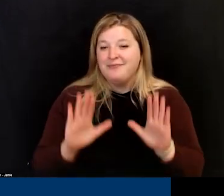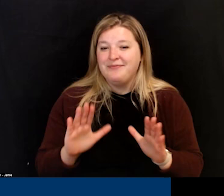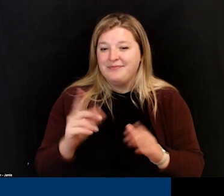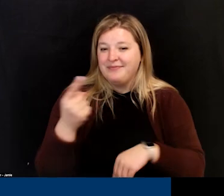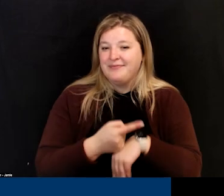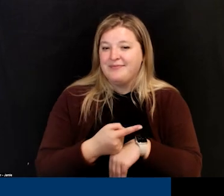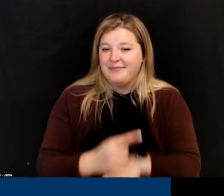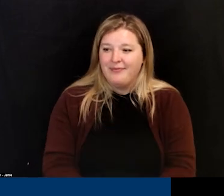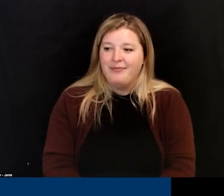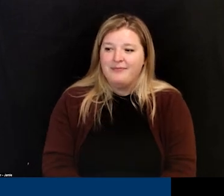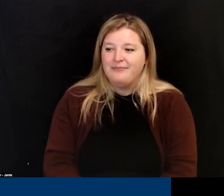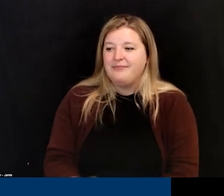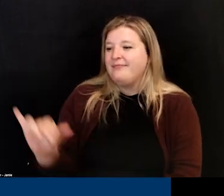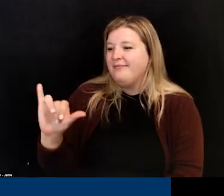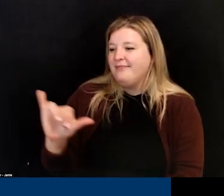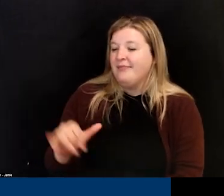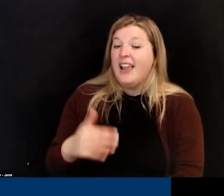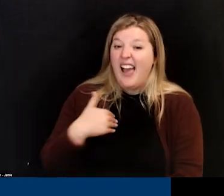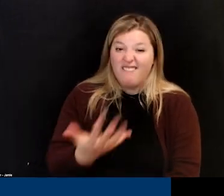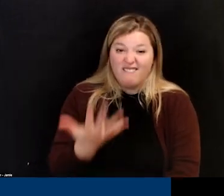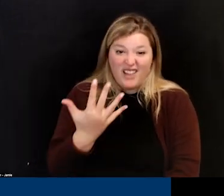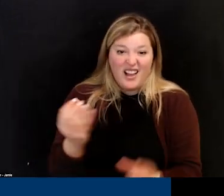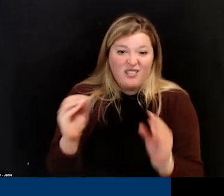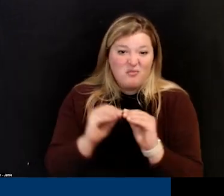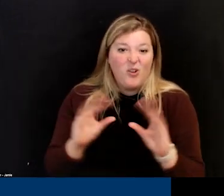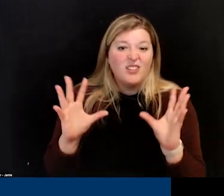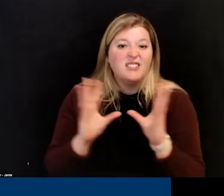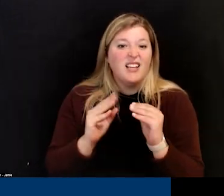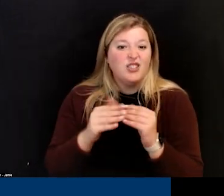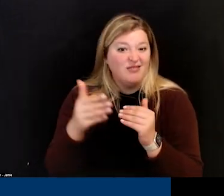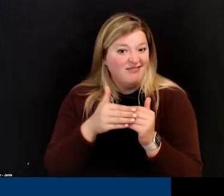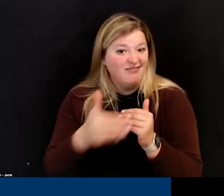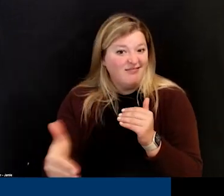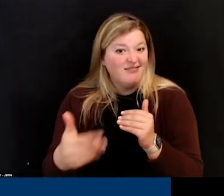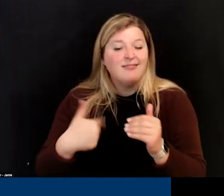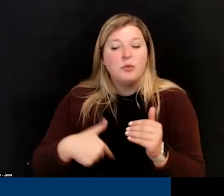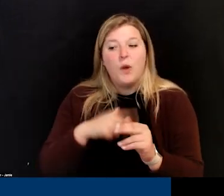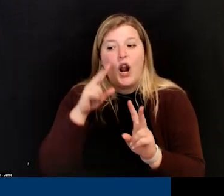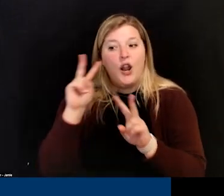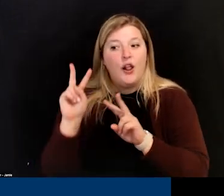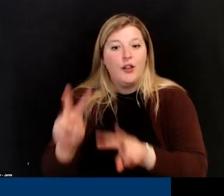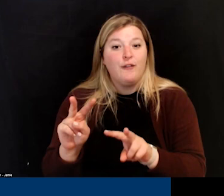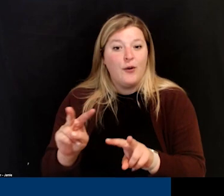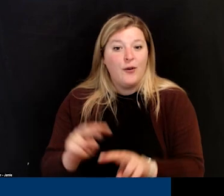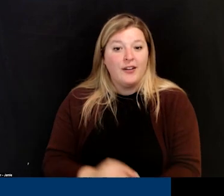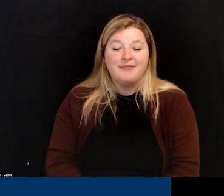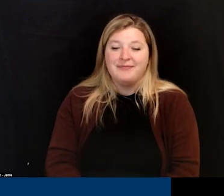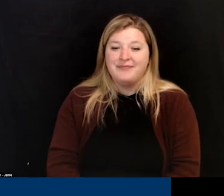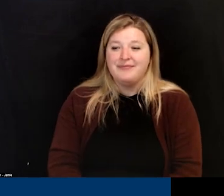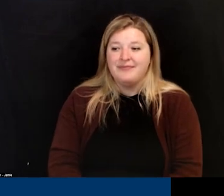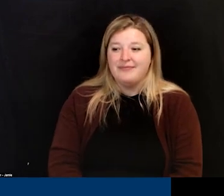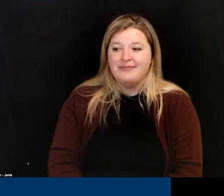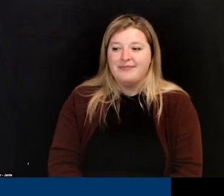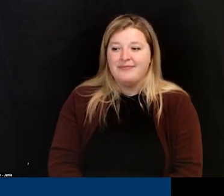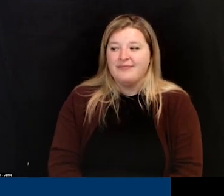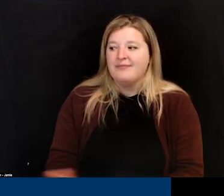[Jay] So do I. We have five more sessions to go. And we're looking forward to holding every single one of them. So again, have a great